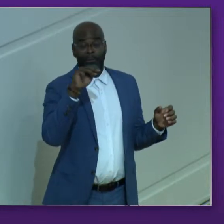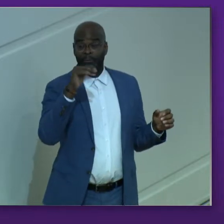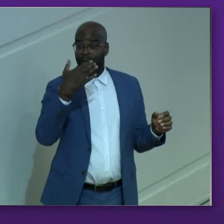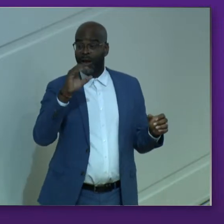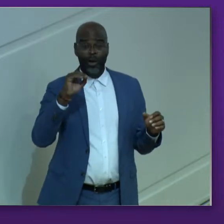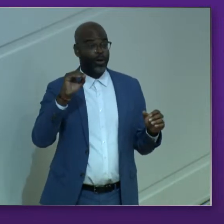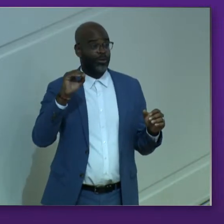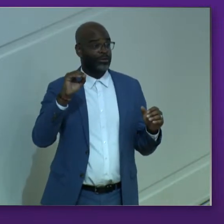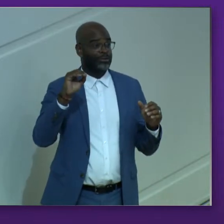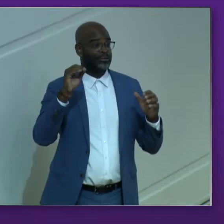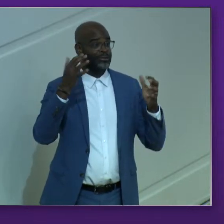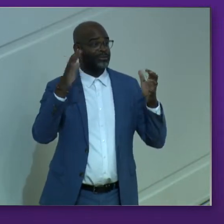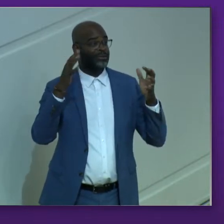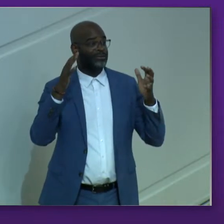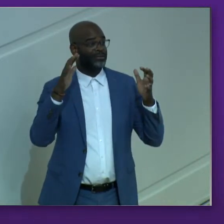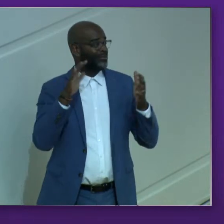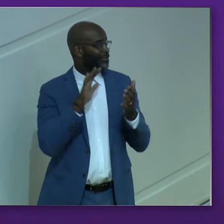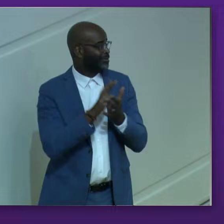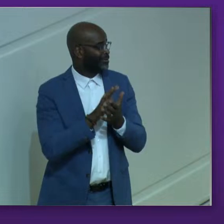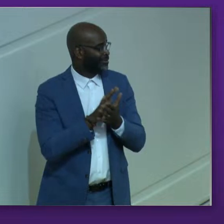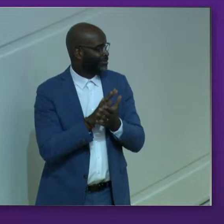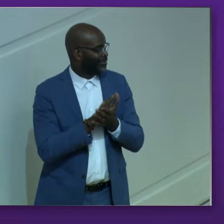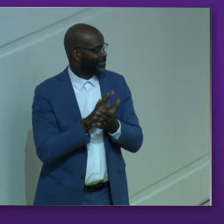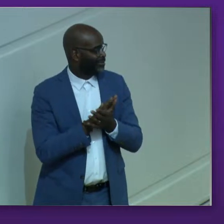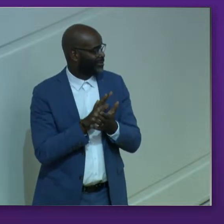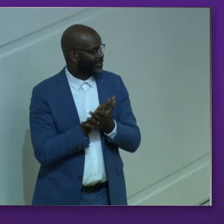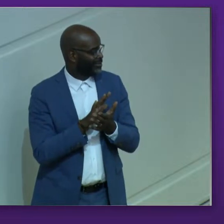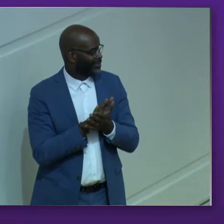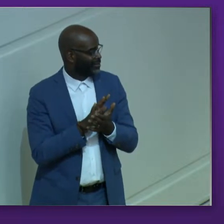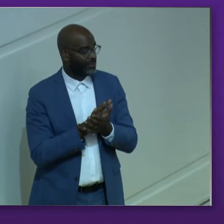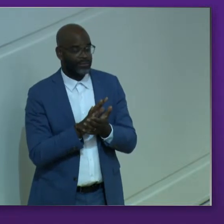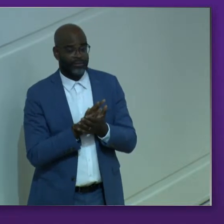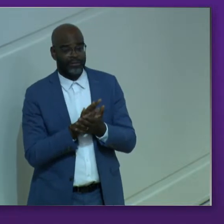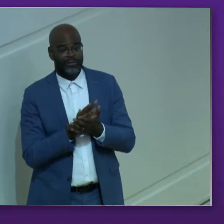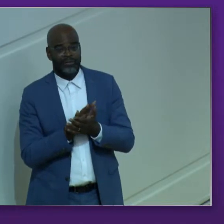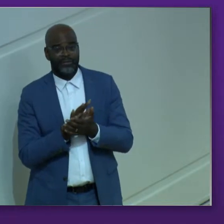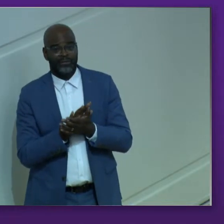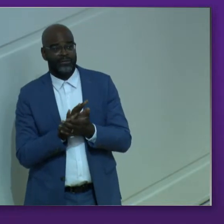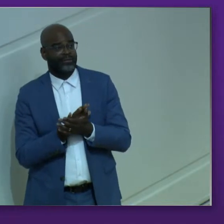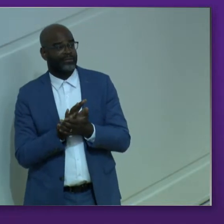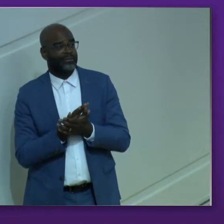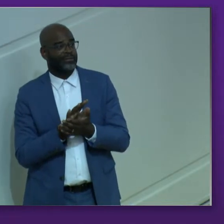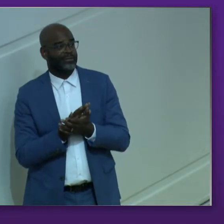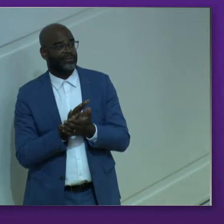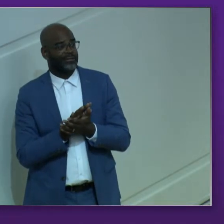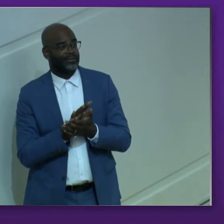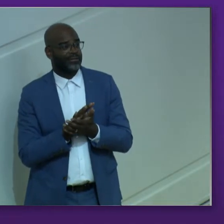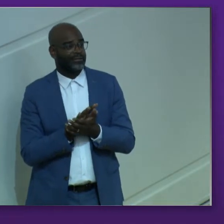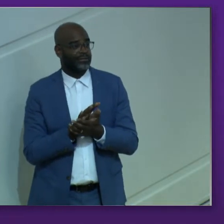ACTIVELY CONTRIBUTES AS AMEMBER OF THE ASIAN-AMERICAN NATIVE AMERICAN PACIFIC ISLANDER